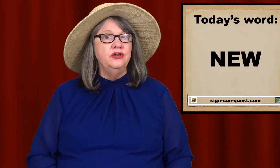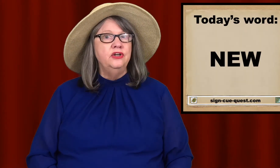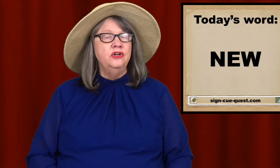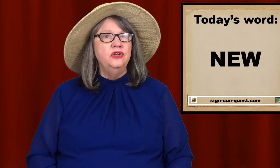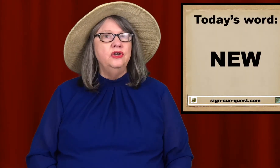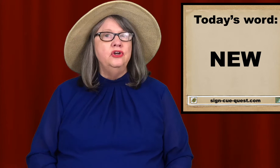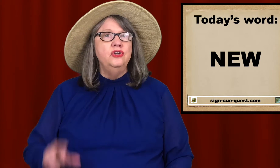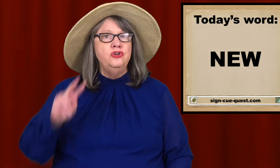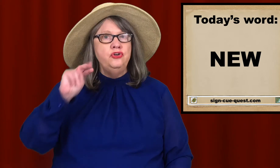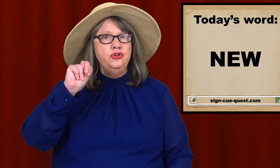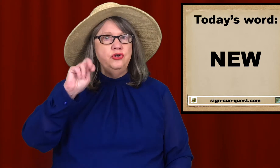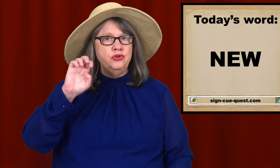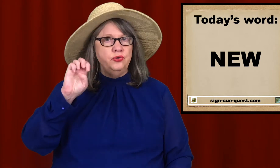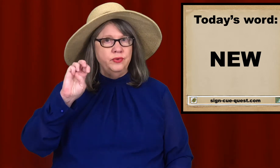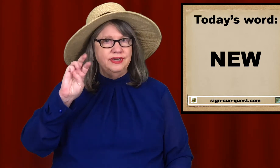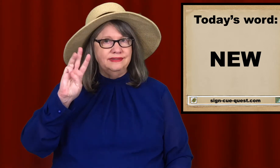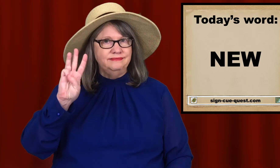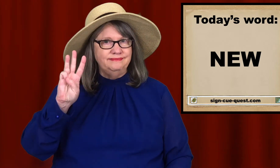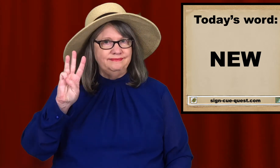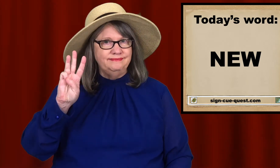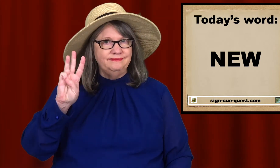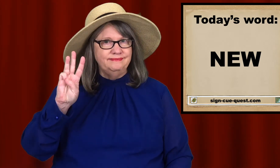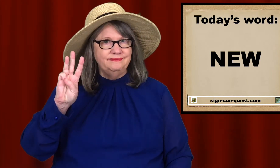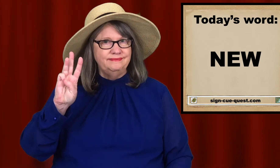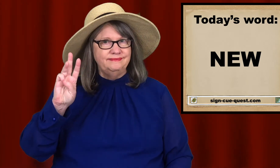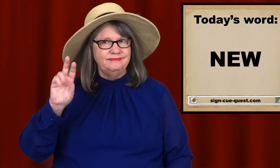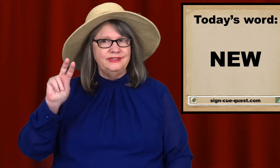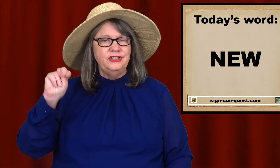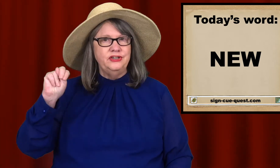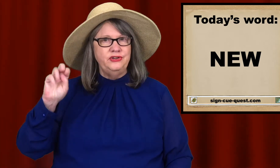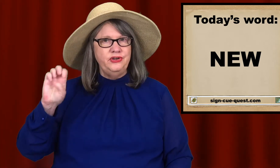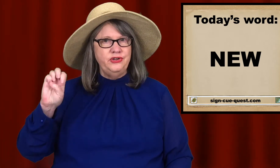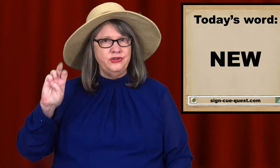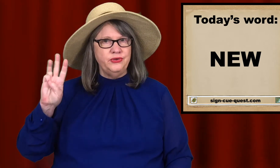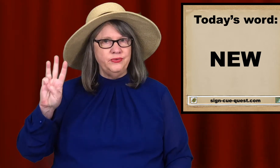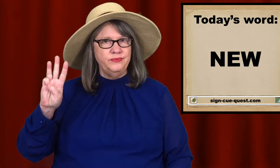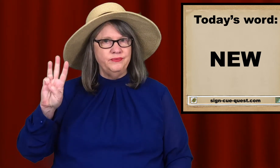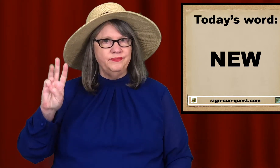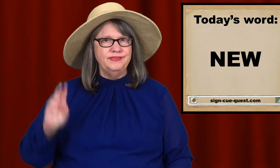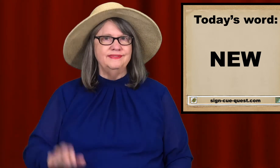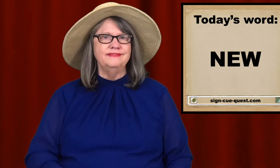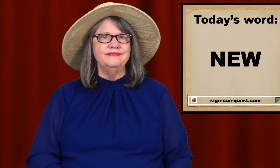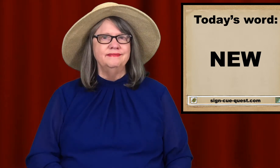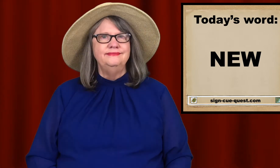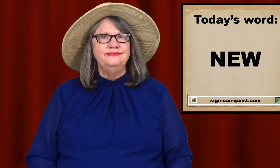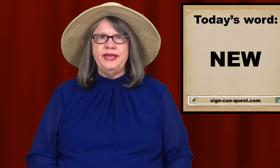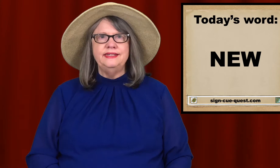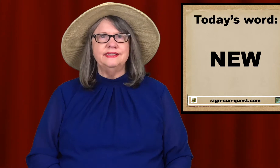NEW. NEW.